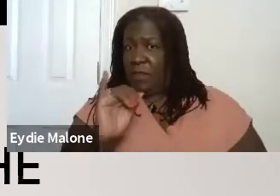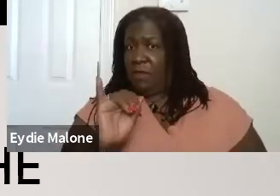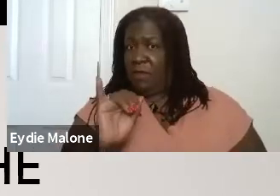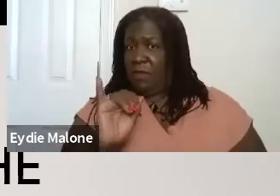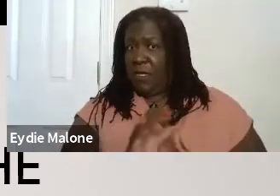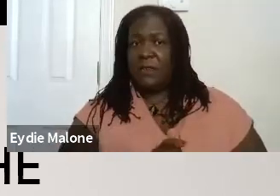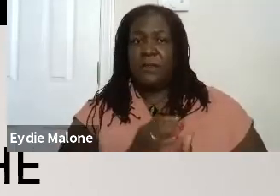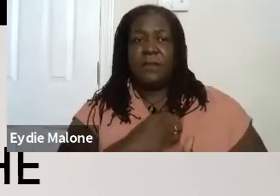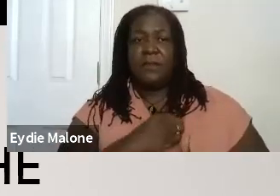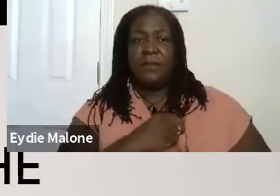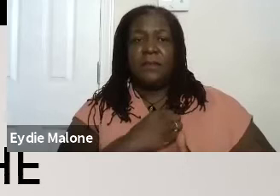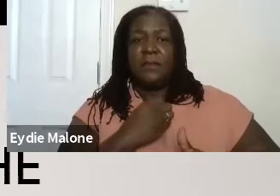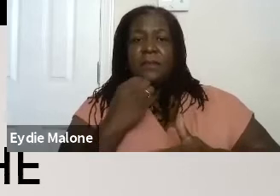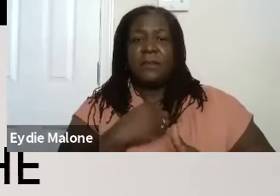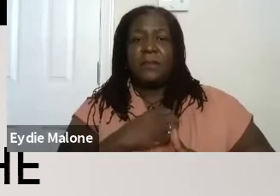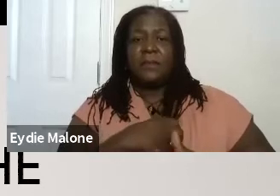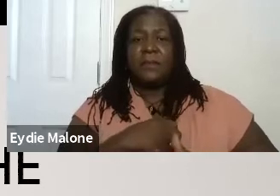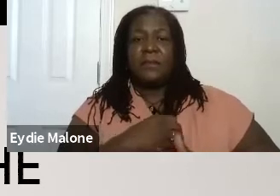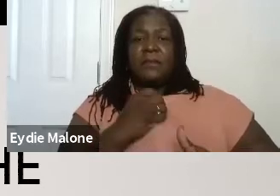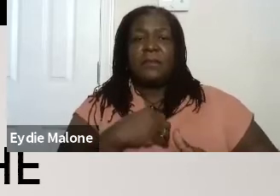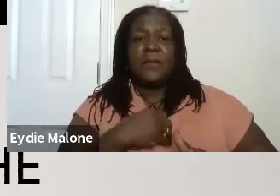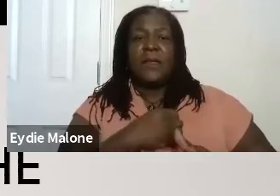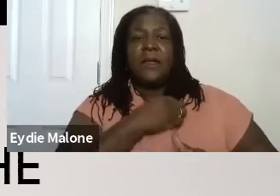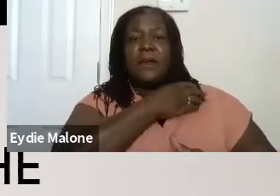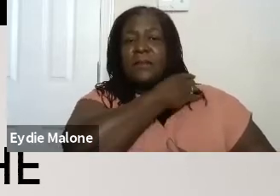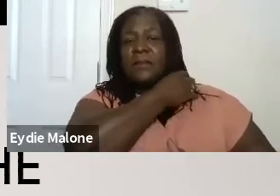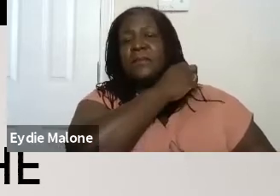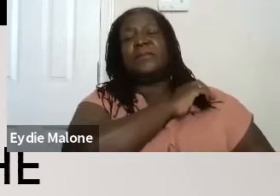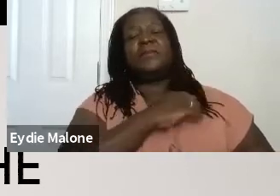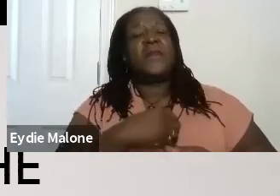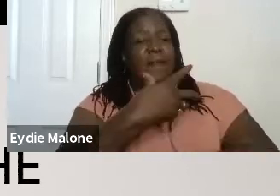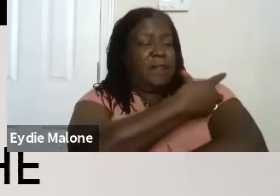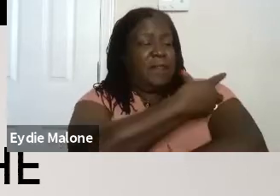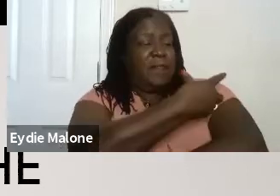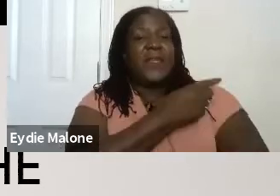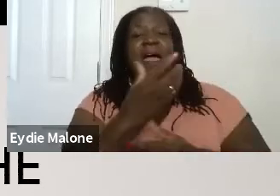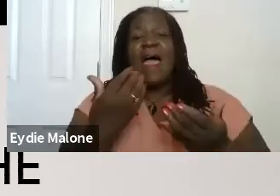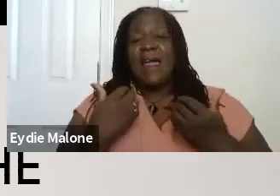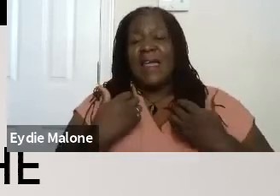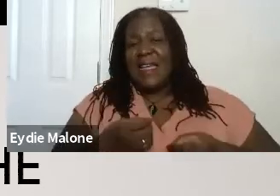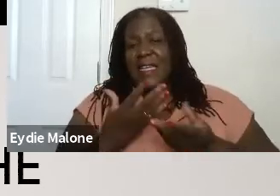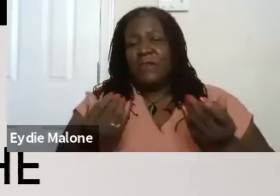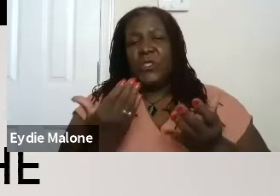Having the infection does give you some protection. We are seeing more evidence that the vaccine